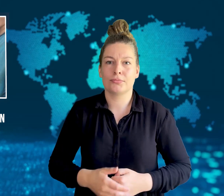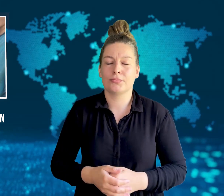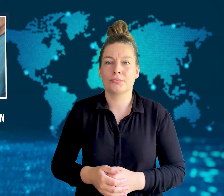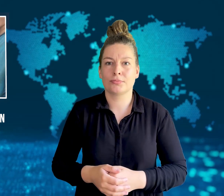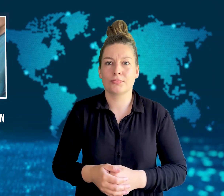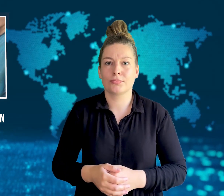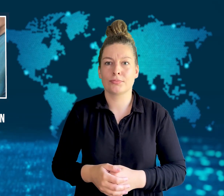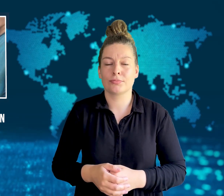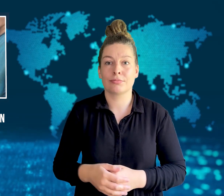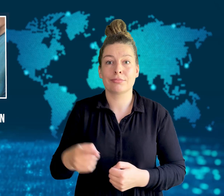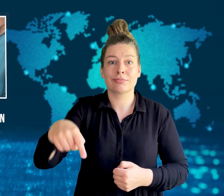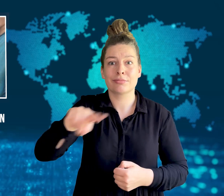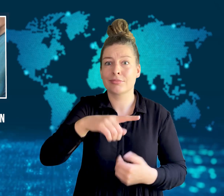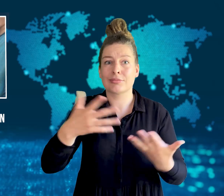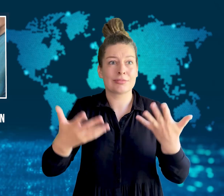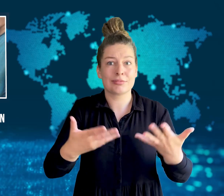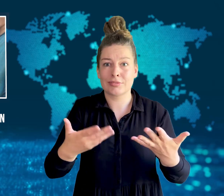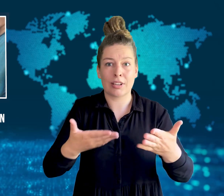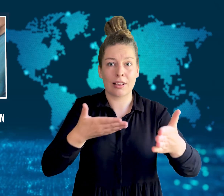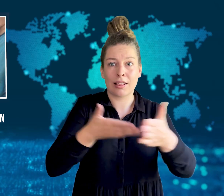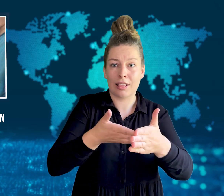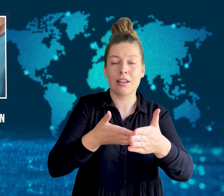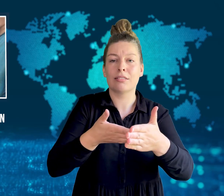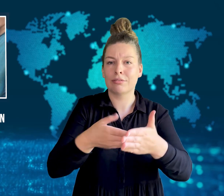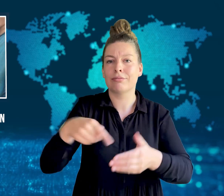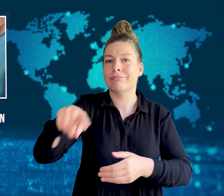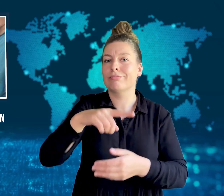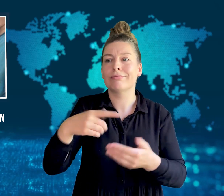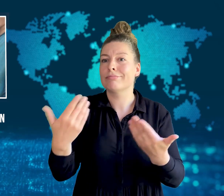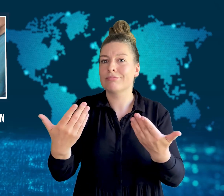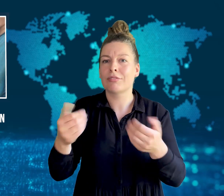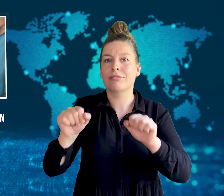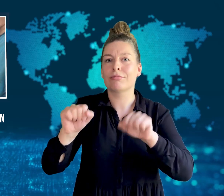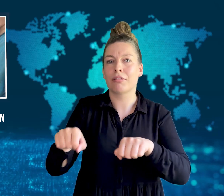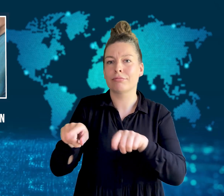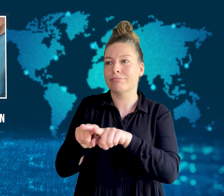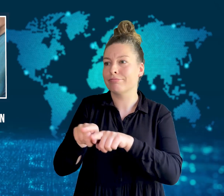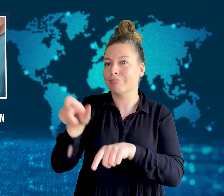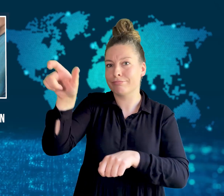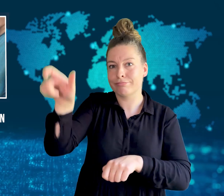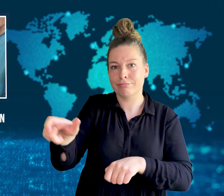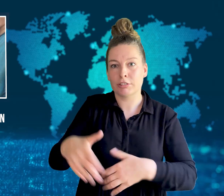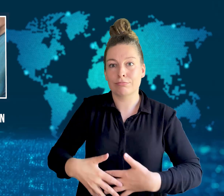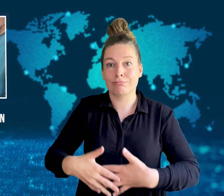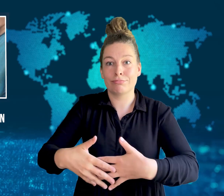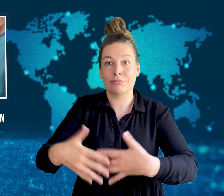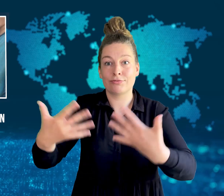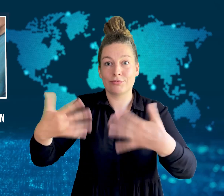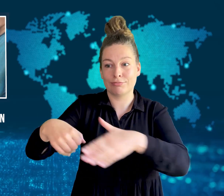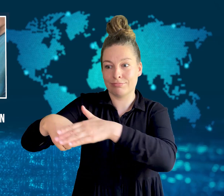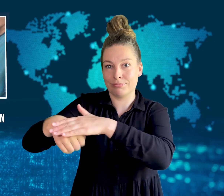There was not clear legislation on this and some courts let